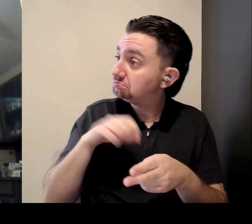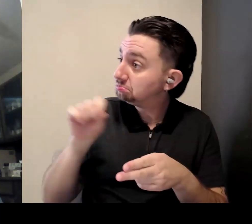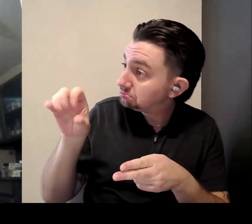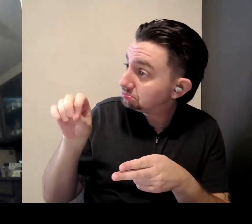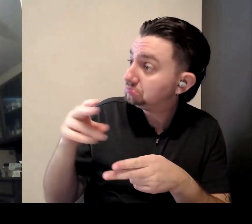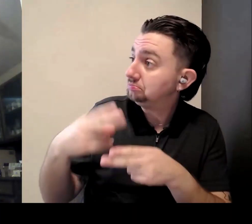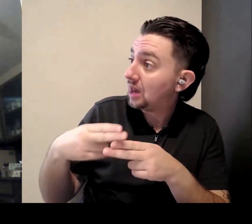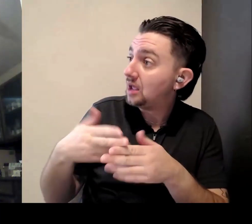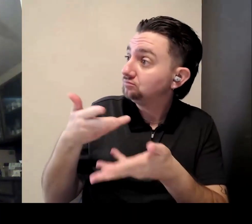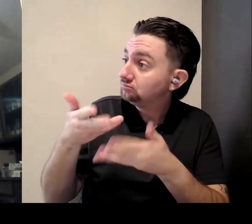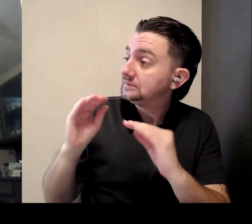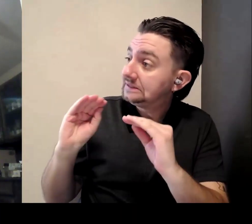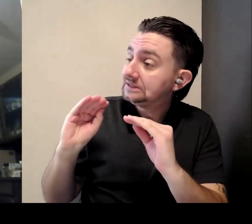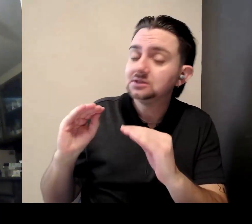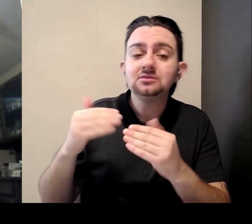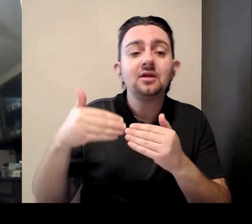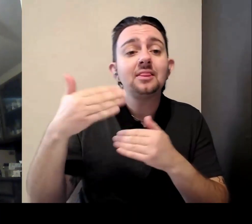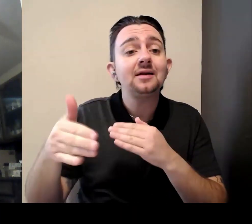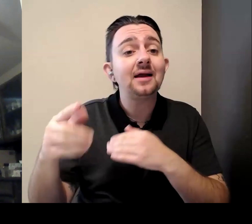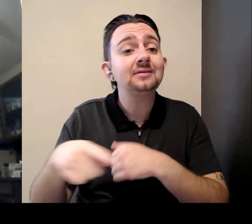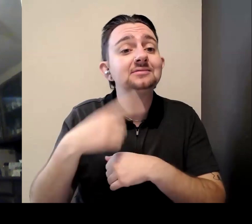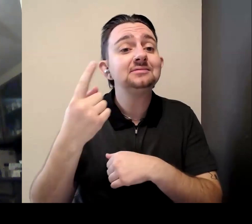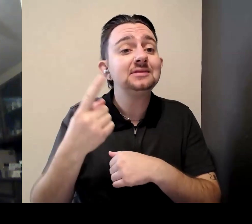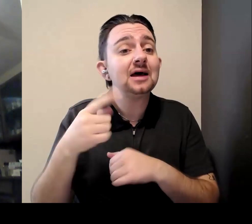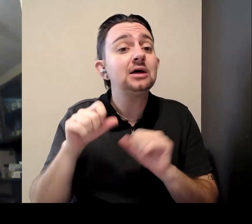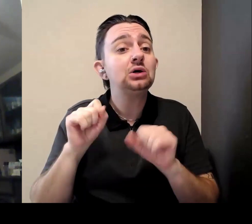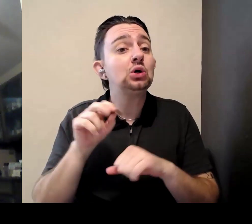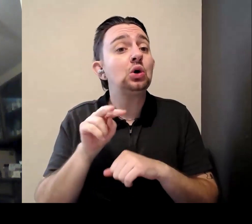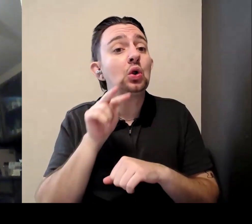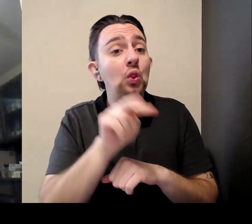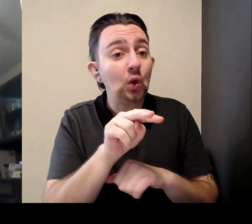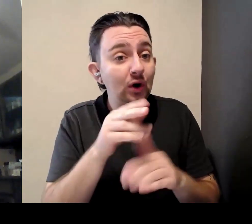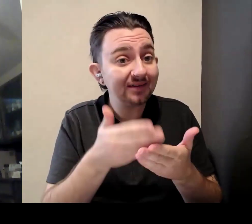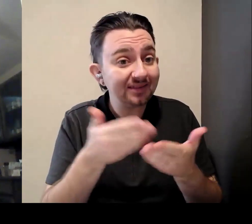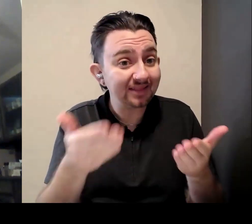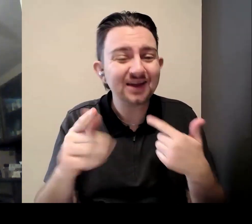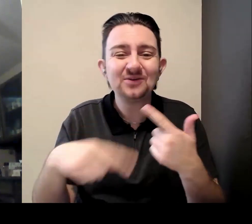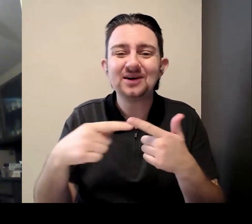And the next day she could look at the thing when I said its name.